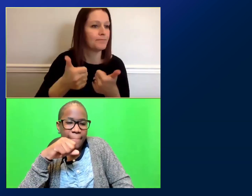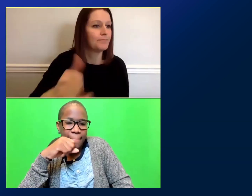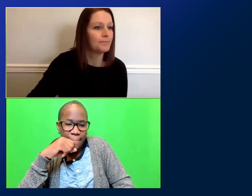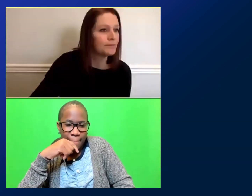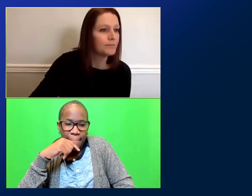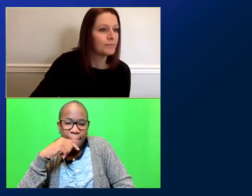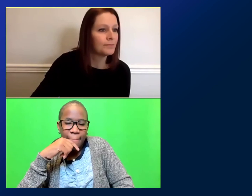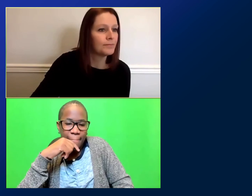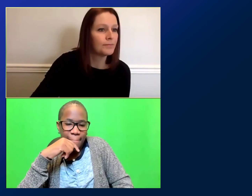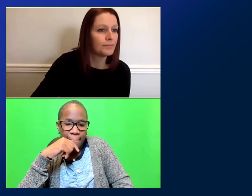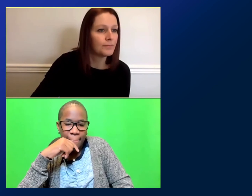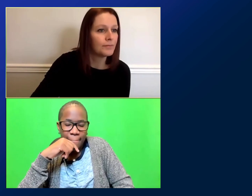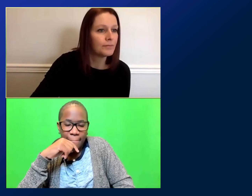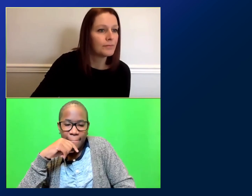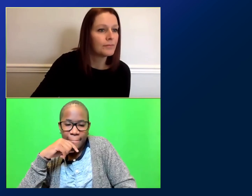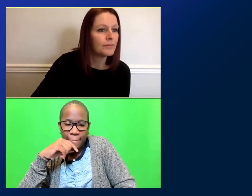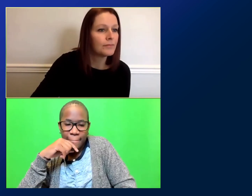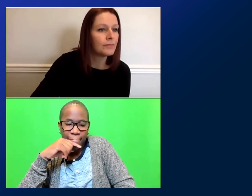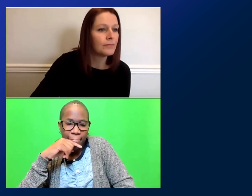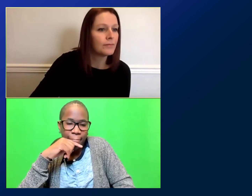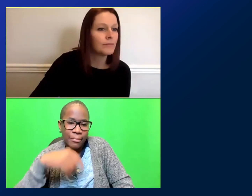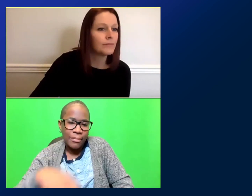to the attendees that are here today so you can look out for that